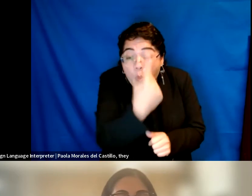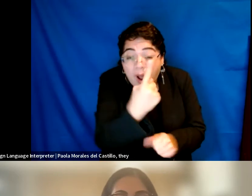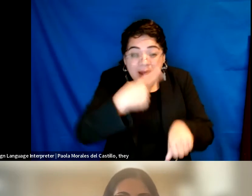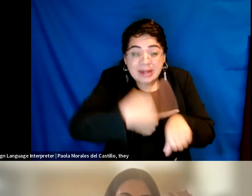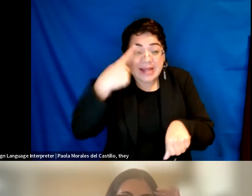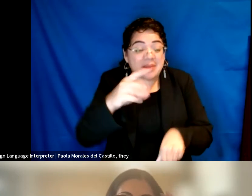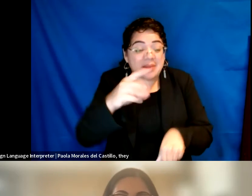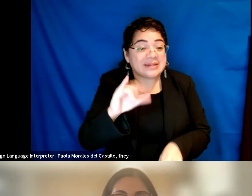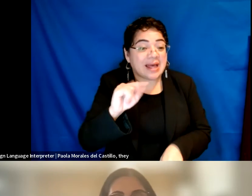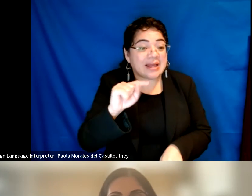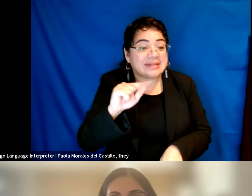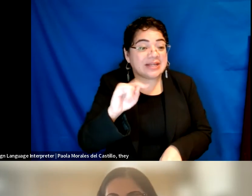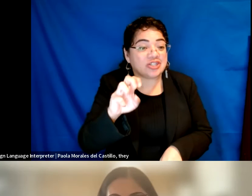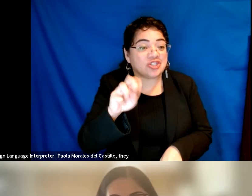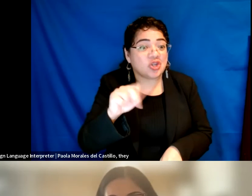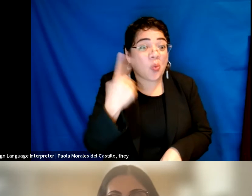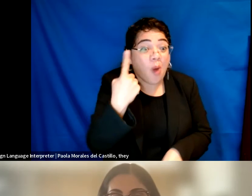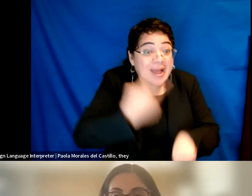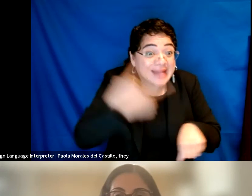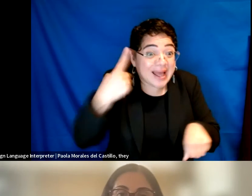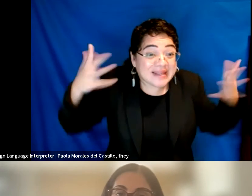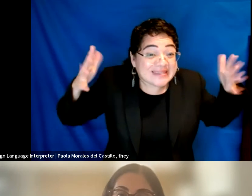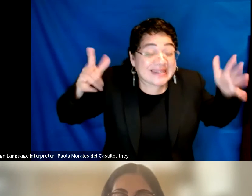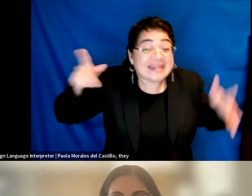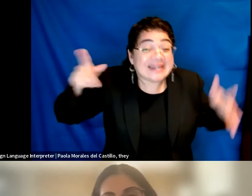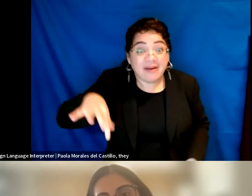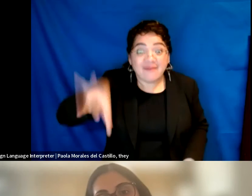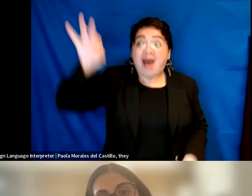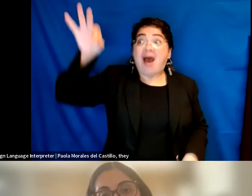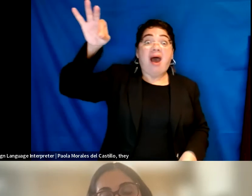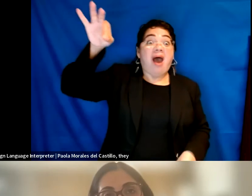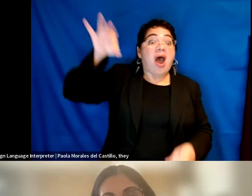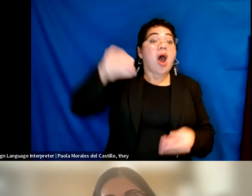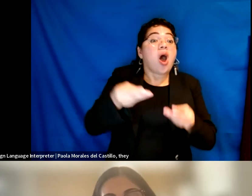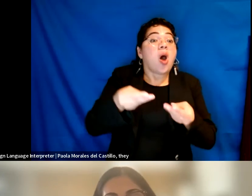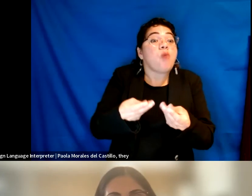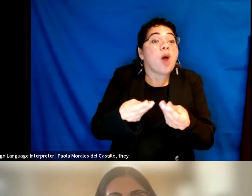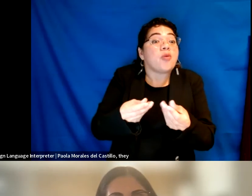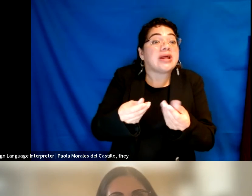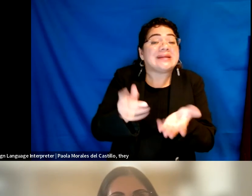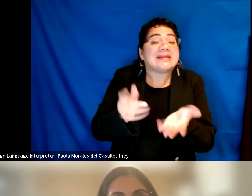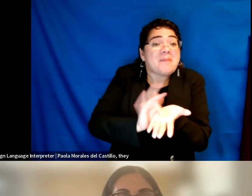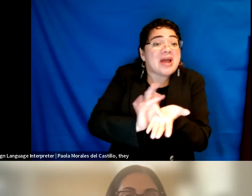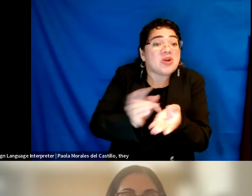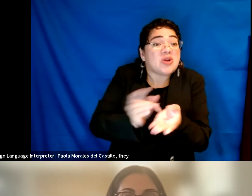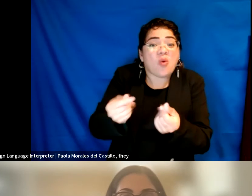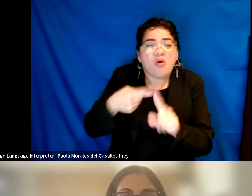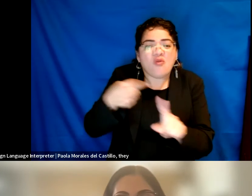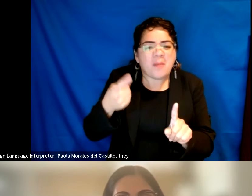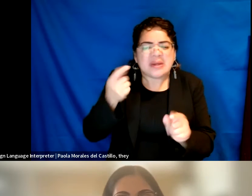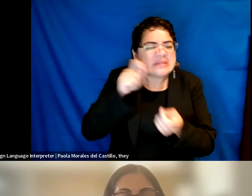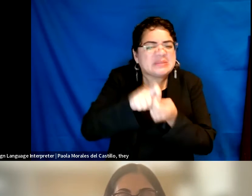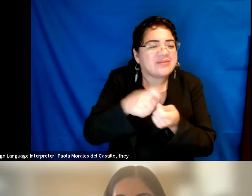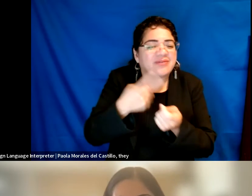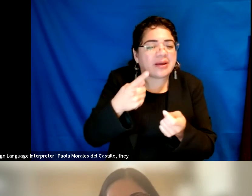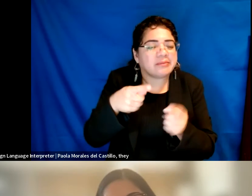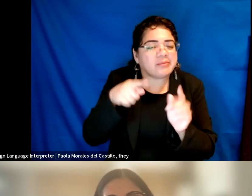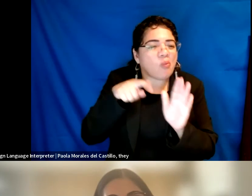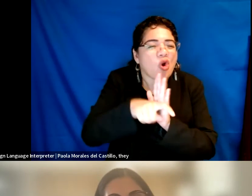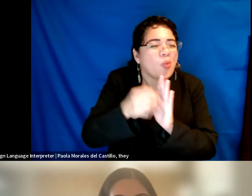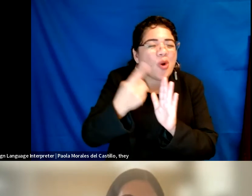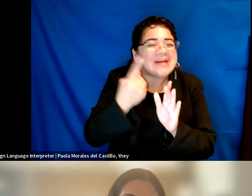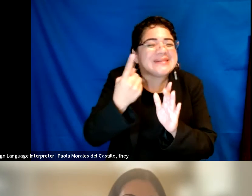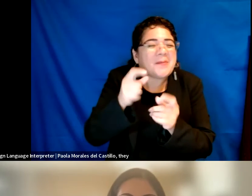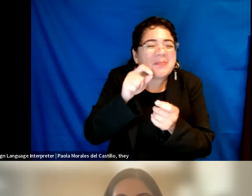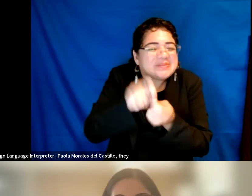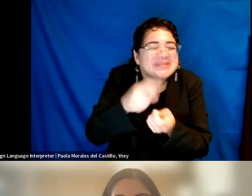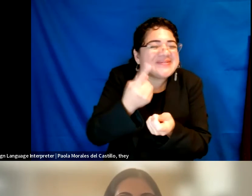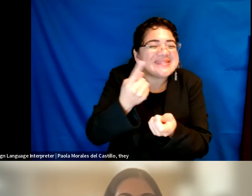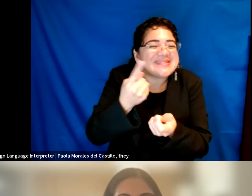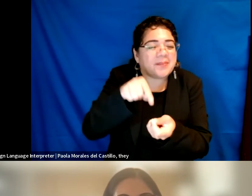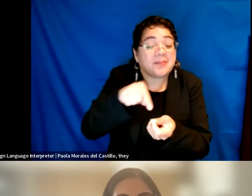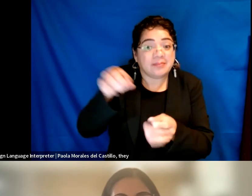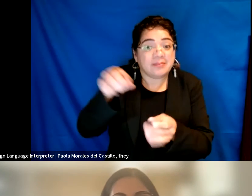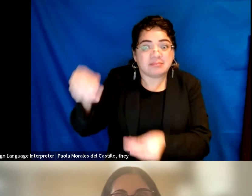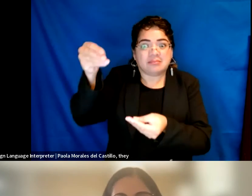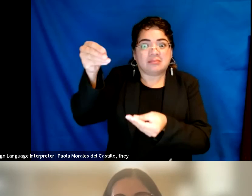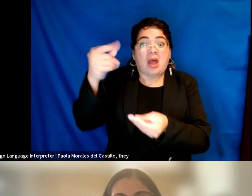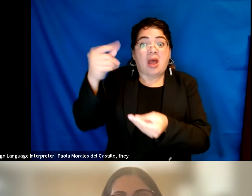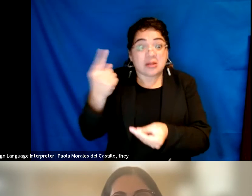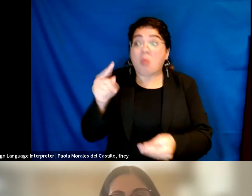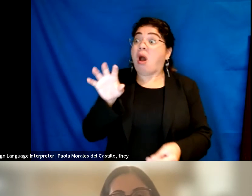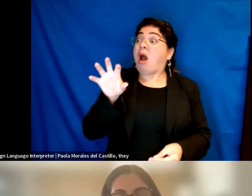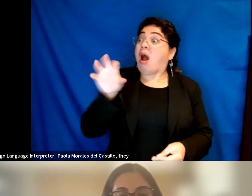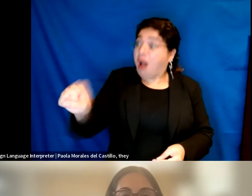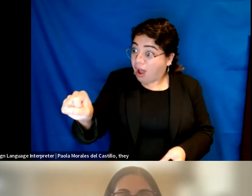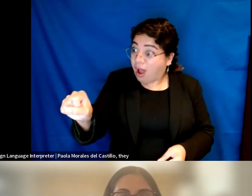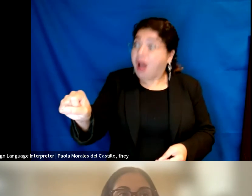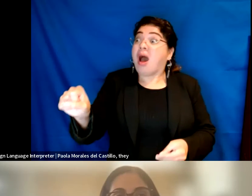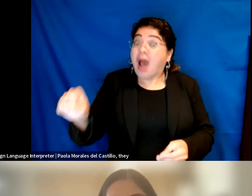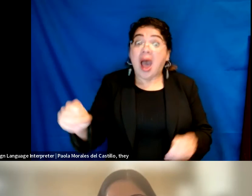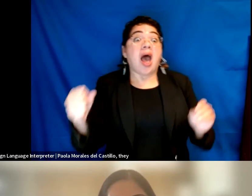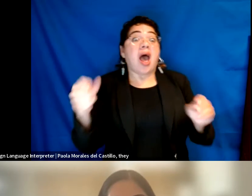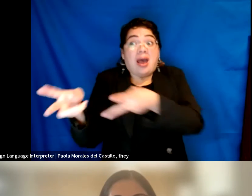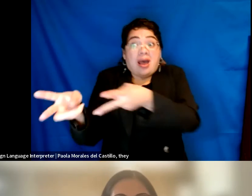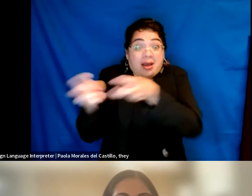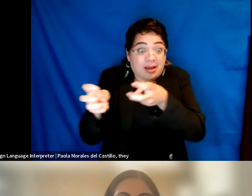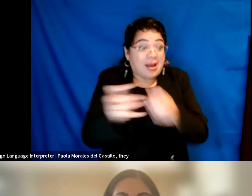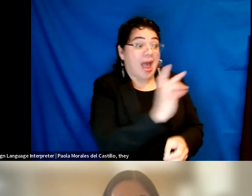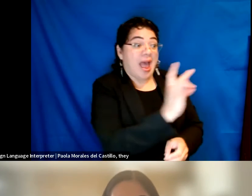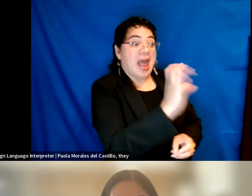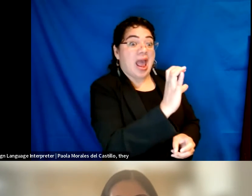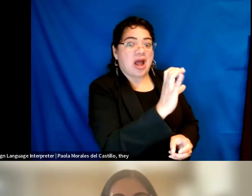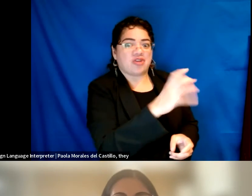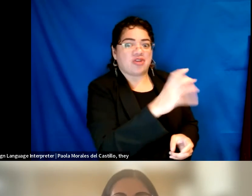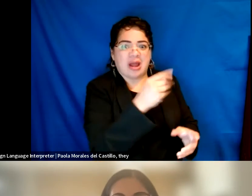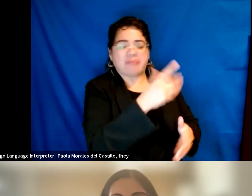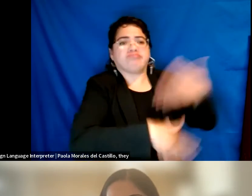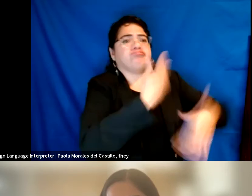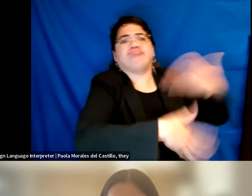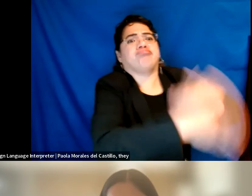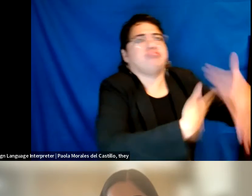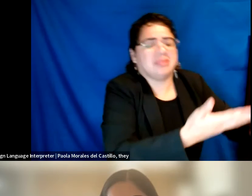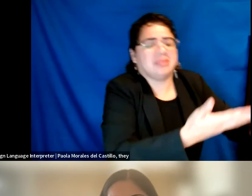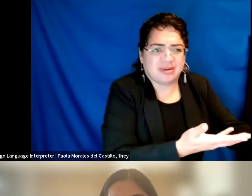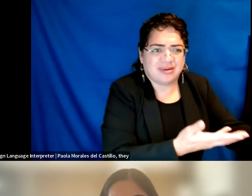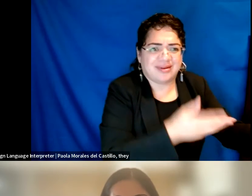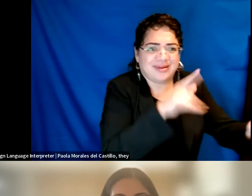Ranya Virk: Um that was based off of um the worm word that she kind of found and discovered it's properties um medicinal properties. And then someone wrote an English kind of summary of her article, and that got eight hundred citations. So I think you know, we we really giving credit to where credit is due is a really important thing. And then another thing um